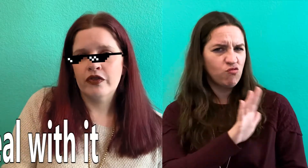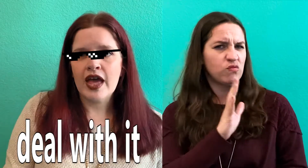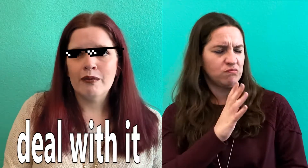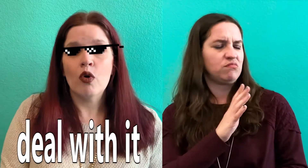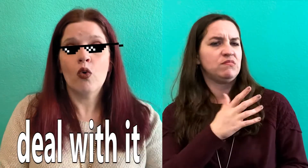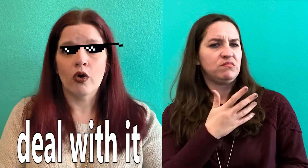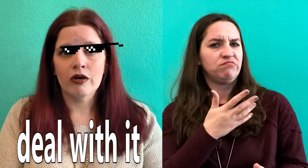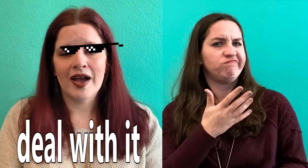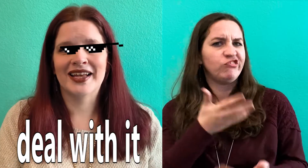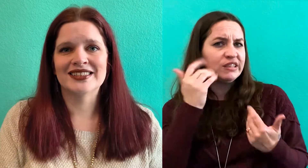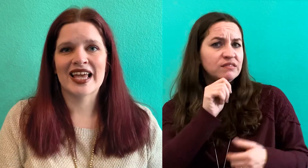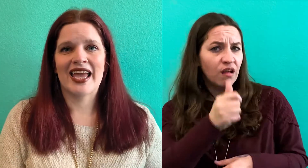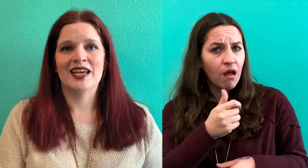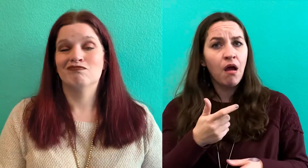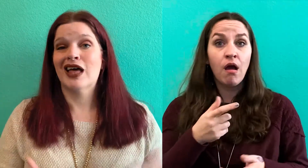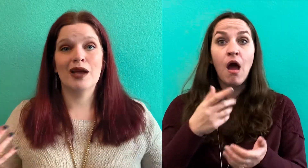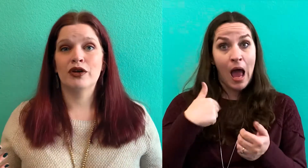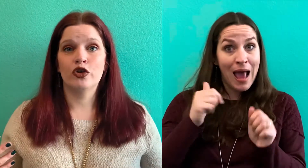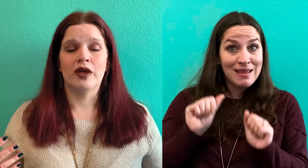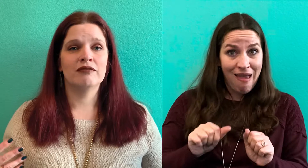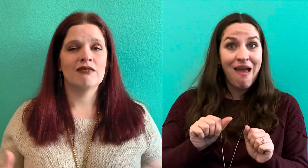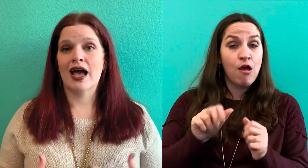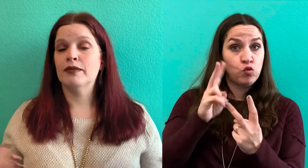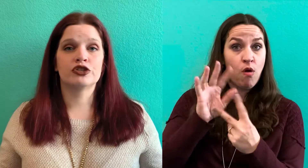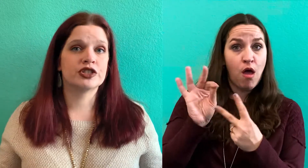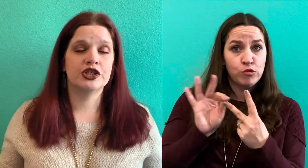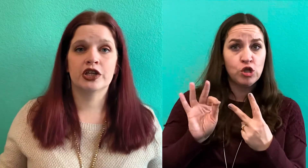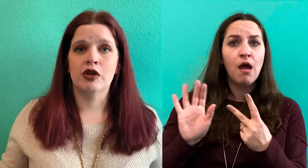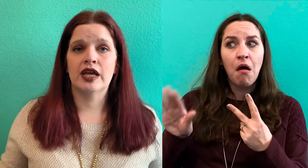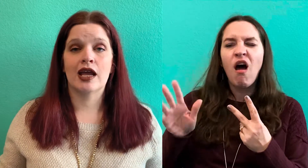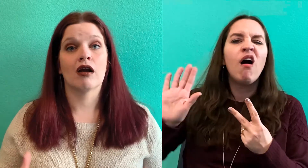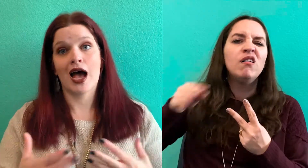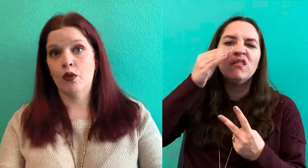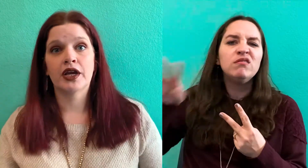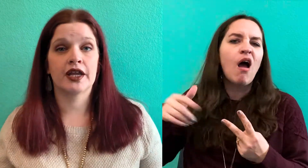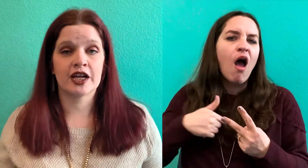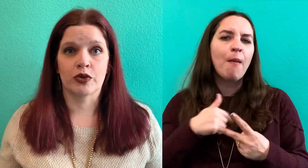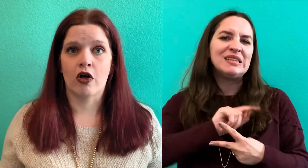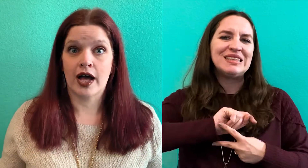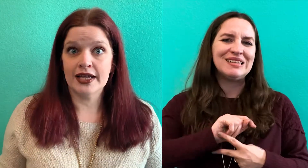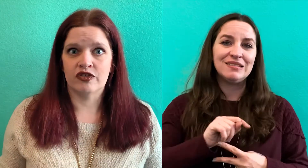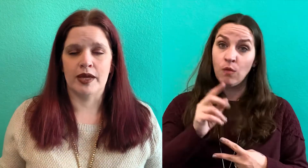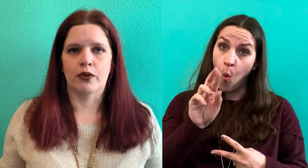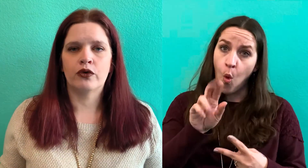for them". Or I can say, "I'm a human, I'm a strategic communicator". I want to connect with all kinds of people.